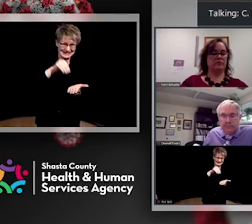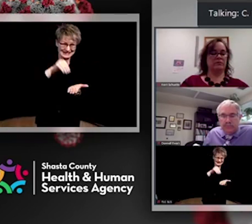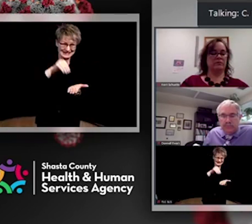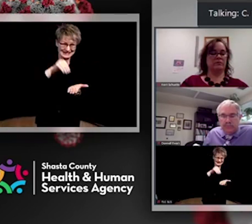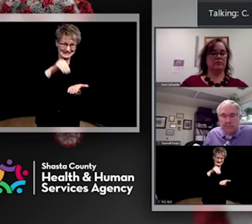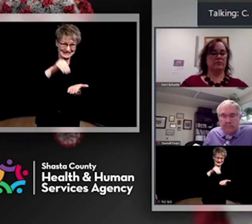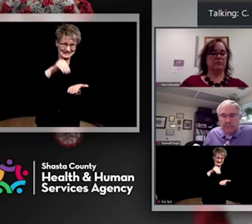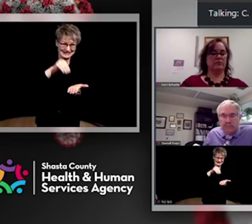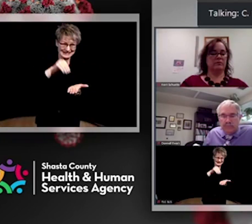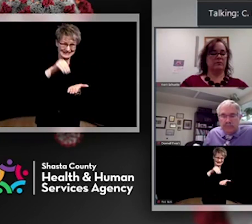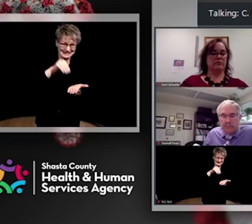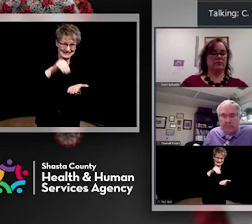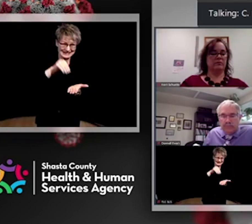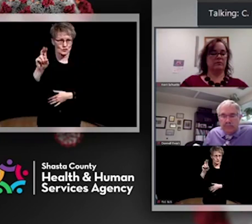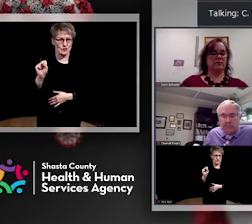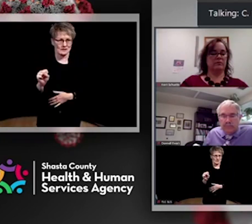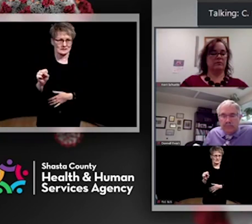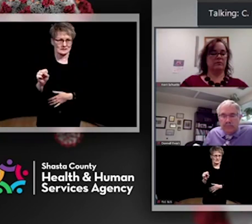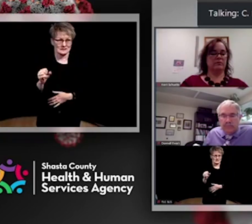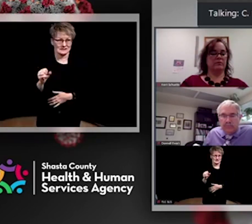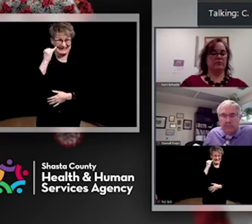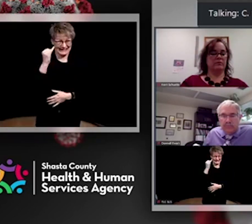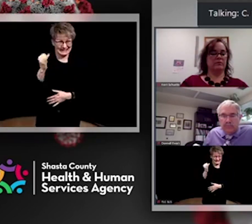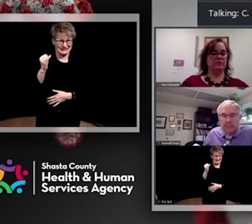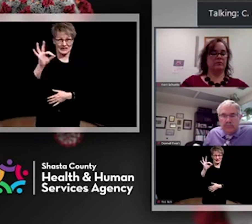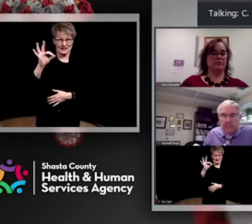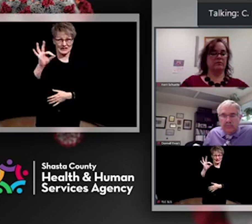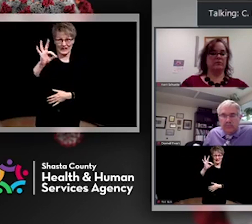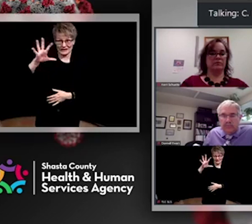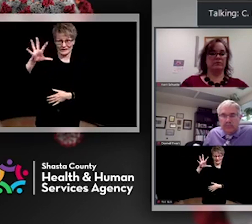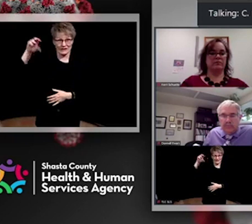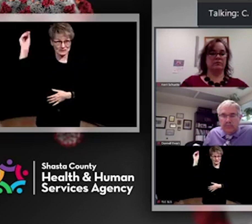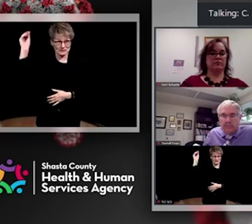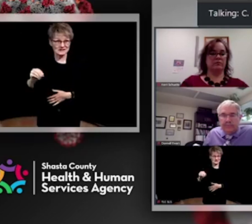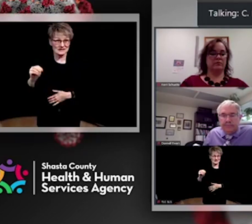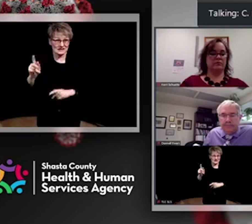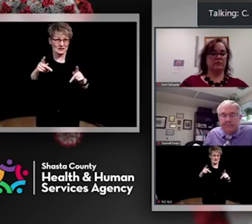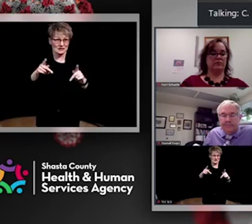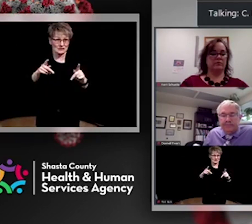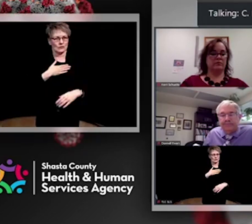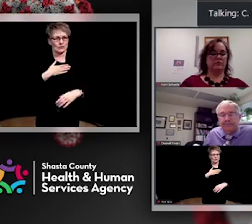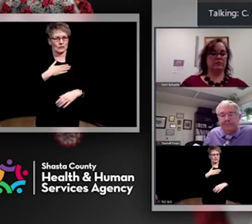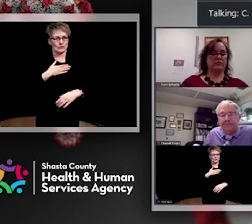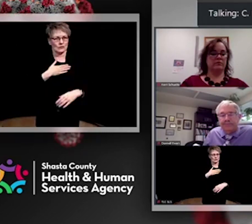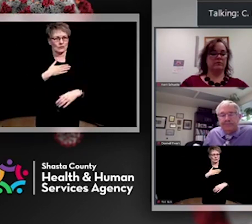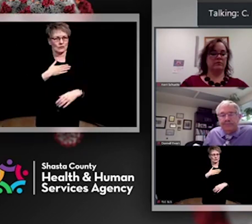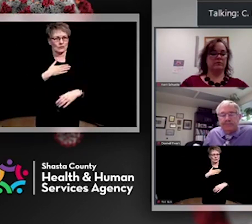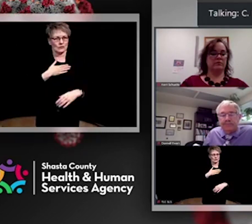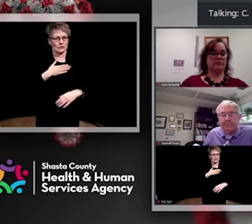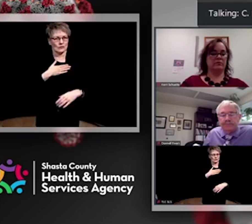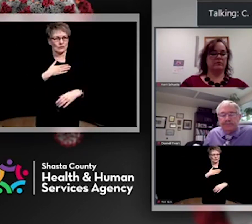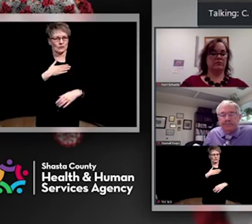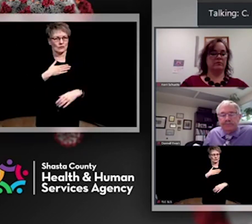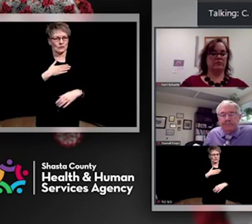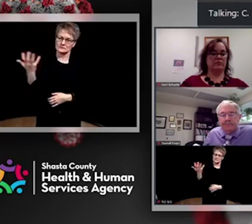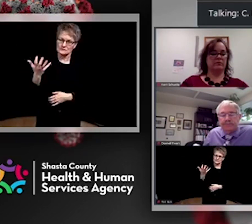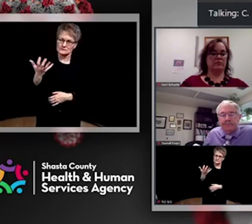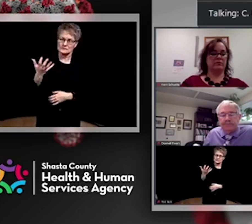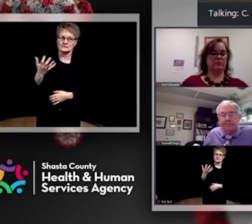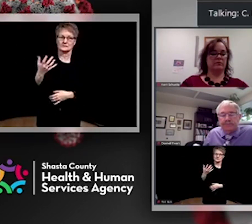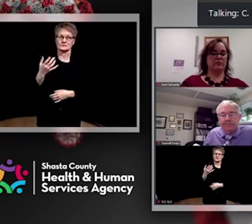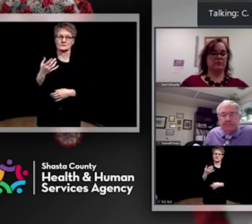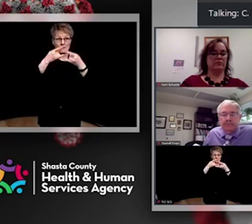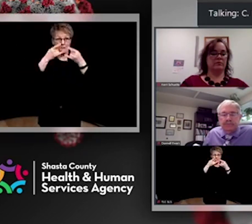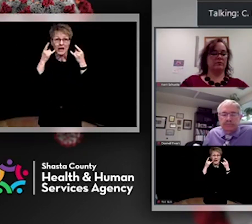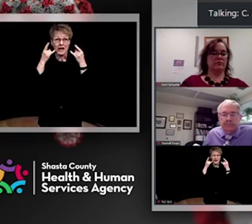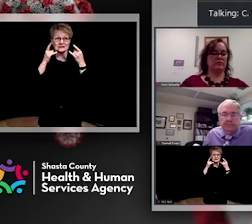even if that was 50% true or 75% true, masking does make a difference. And what we're doing,